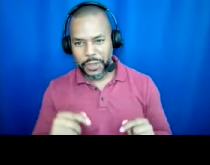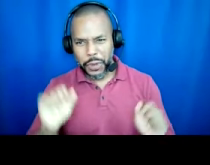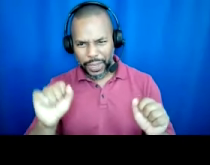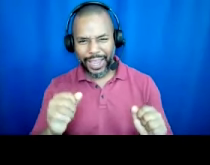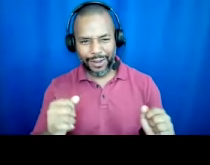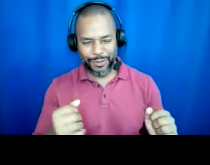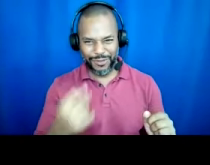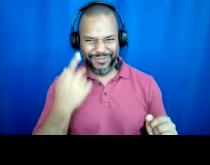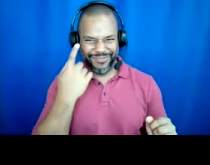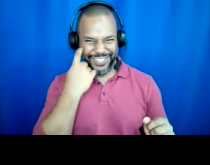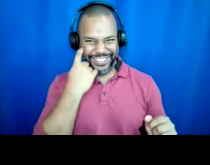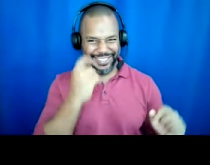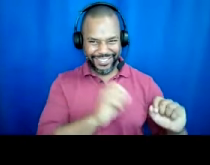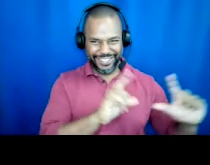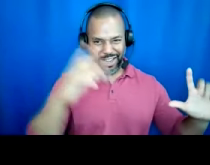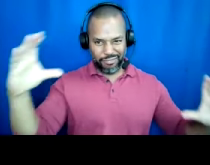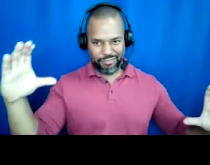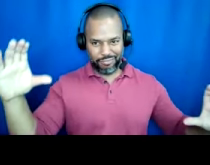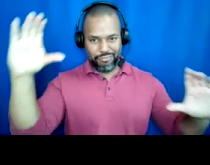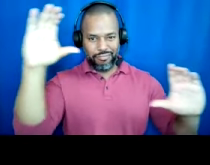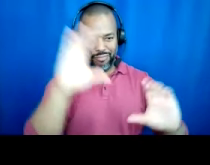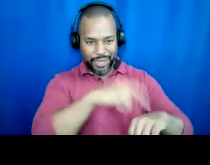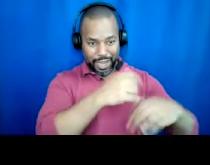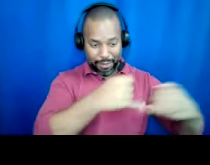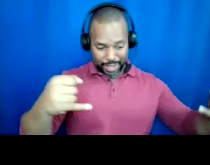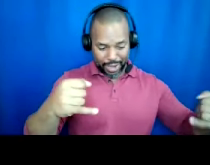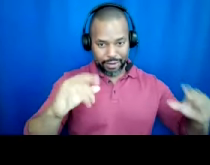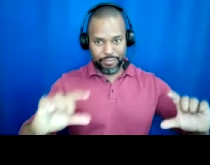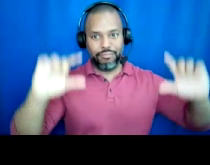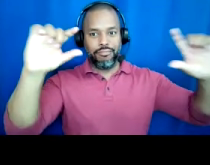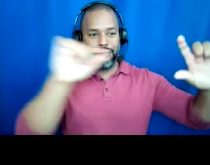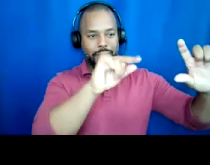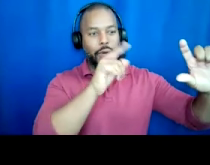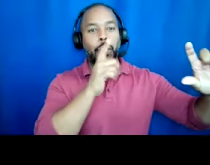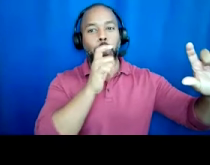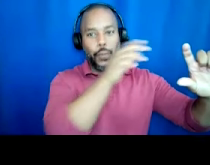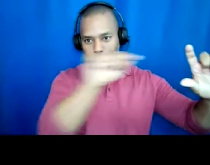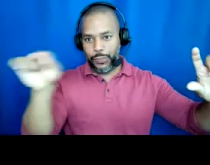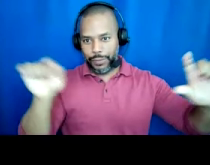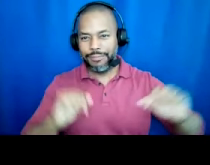As far as timeline goes. Okay.